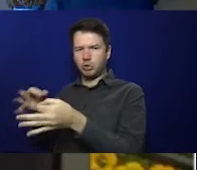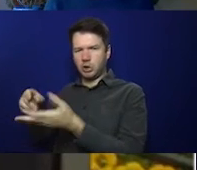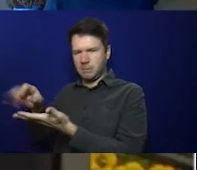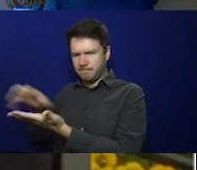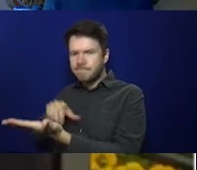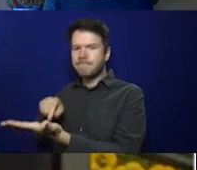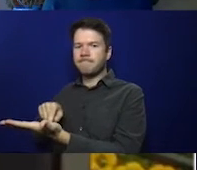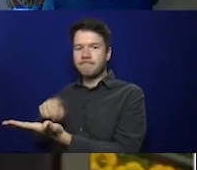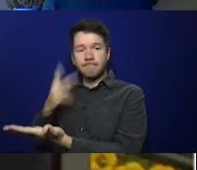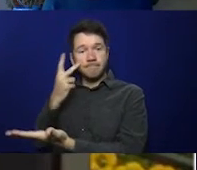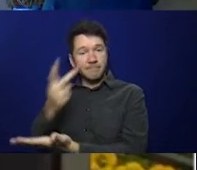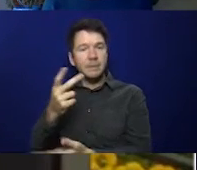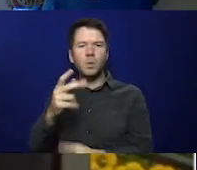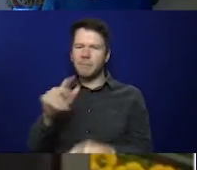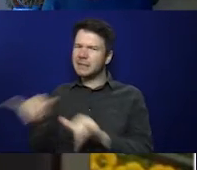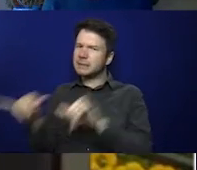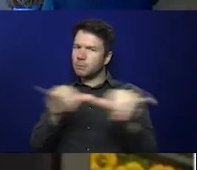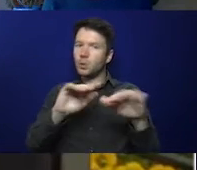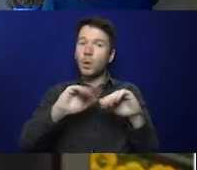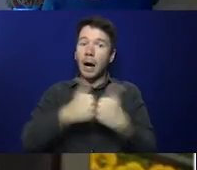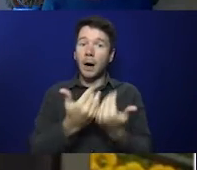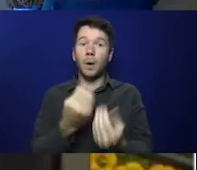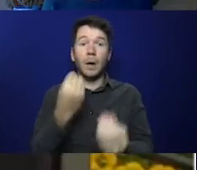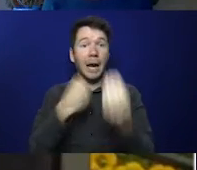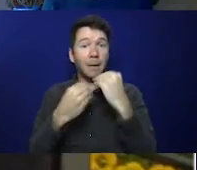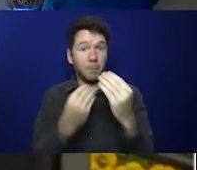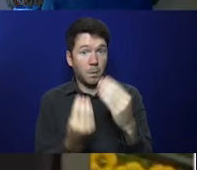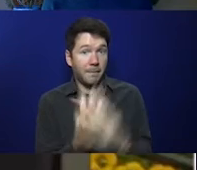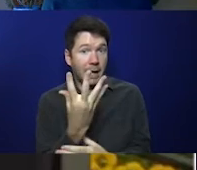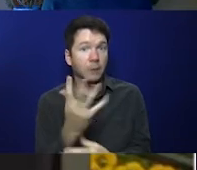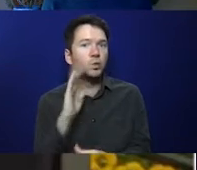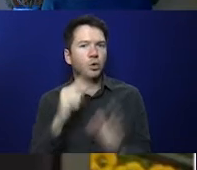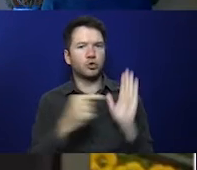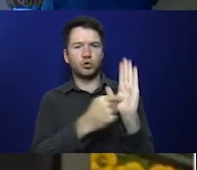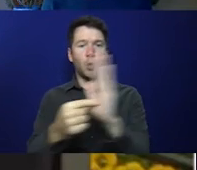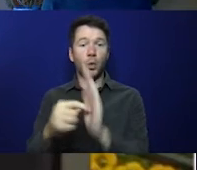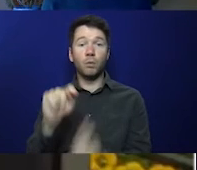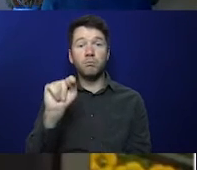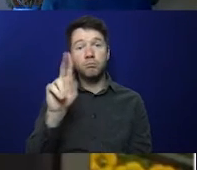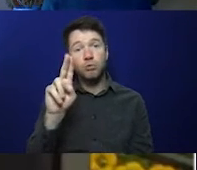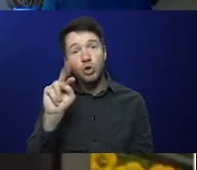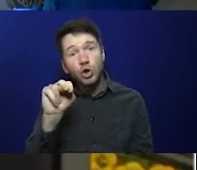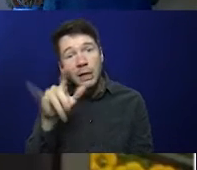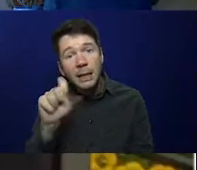been very similar to how edible plants would be displayed, with turnips arranged in attractive